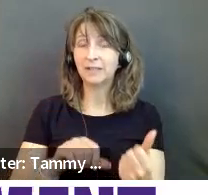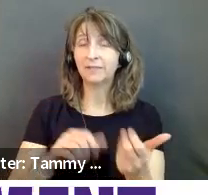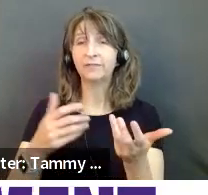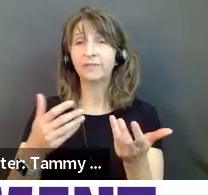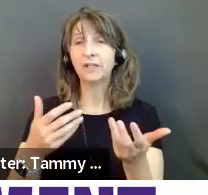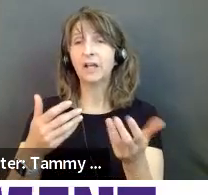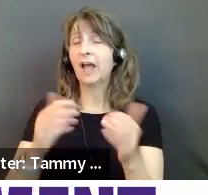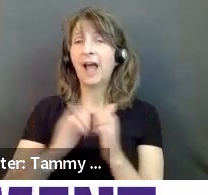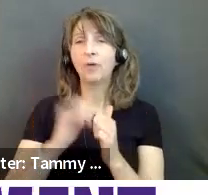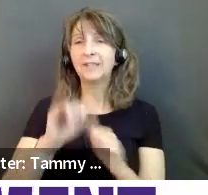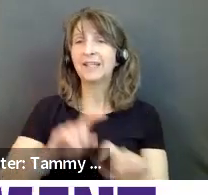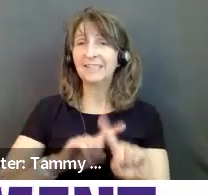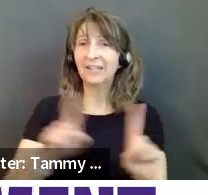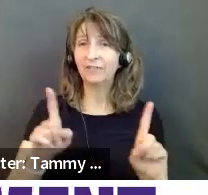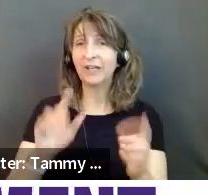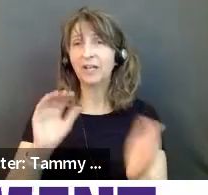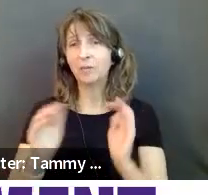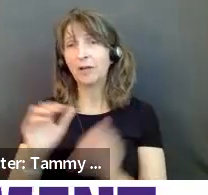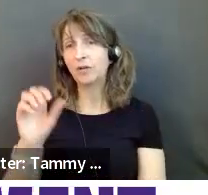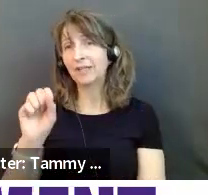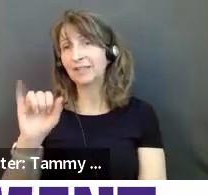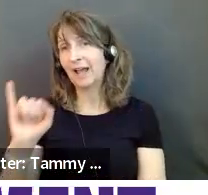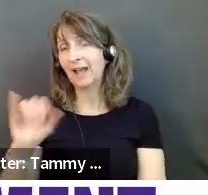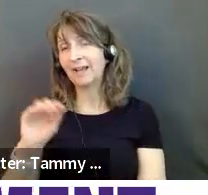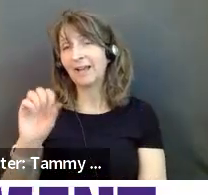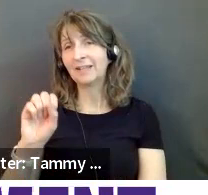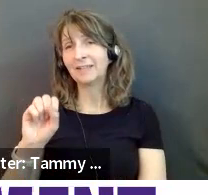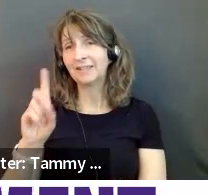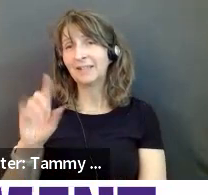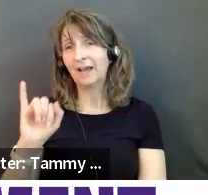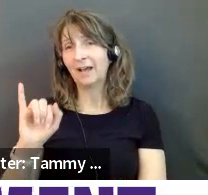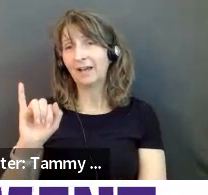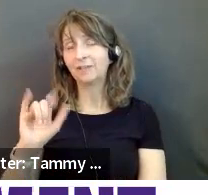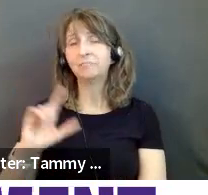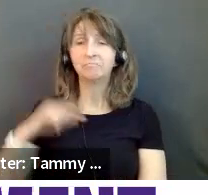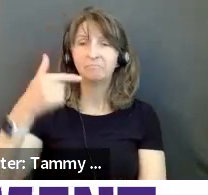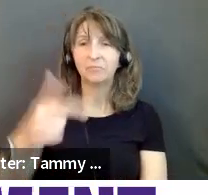How does this differ from SSI and SSDI?